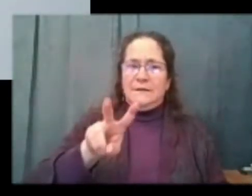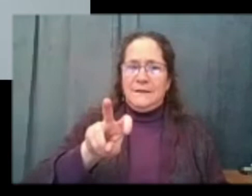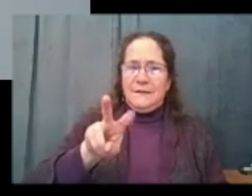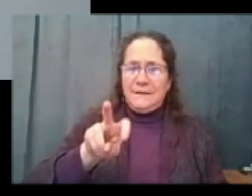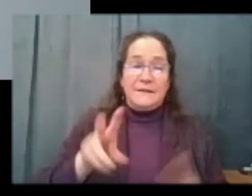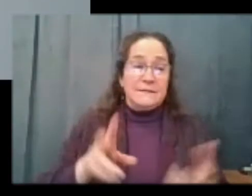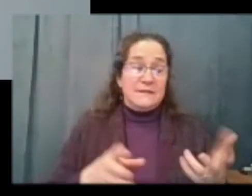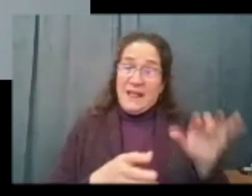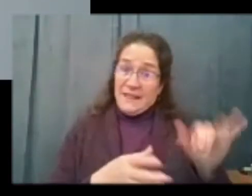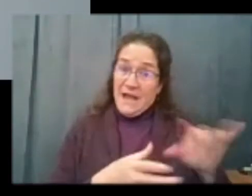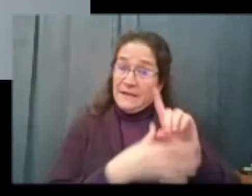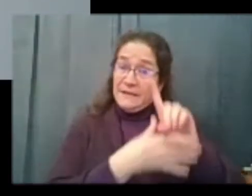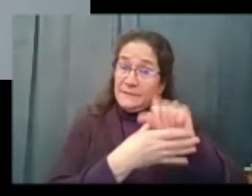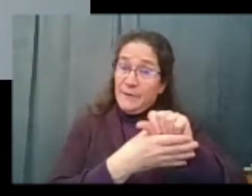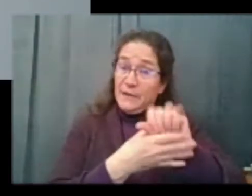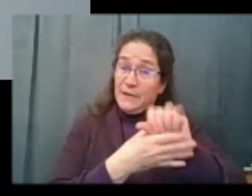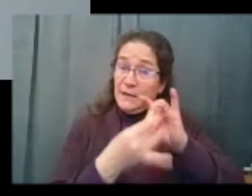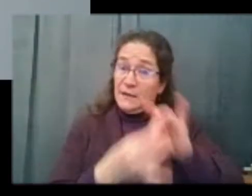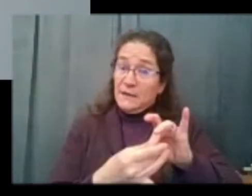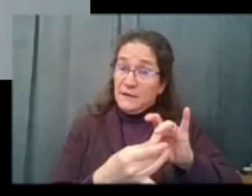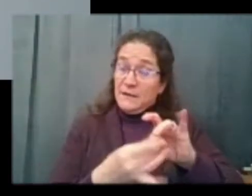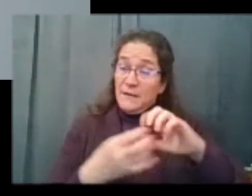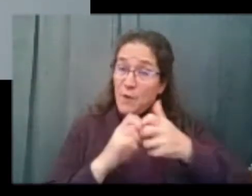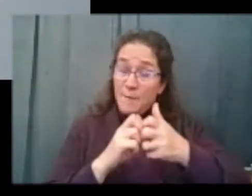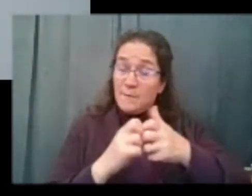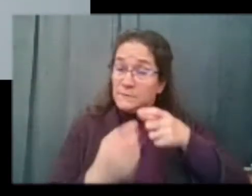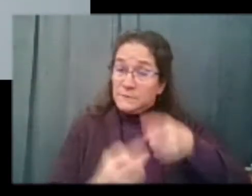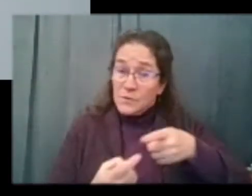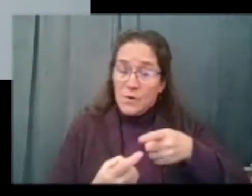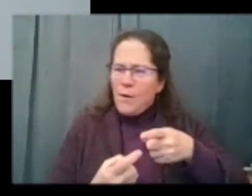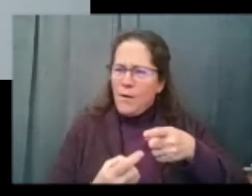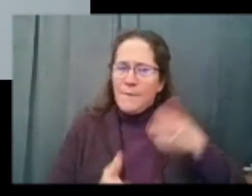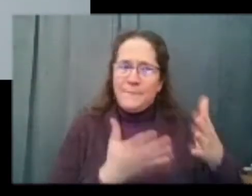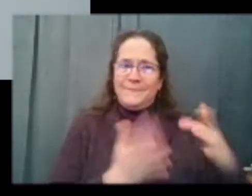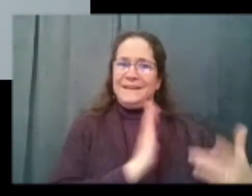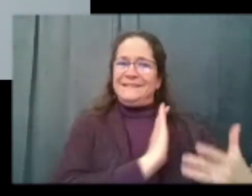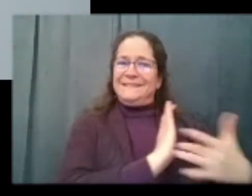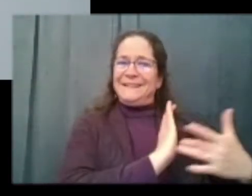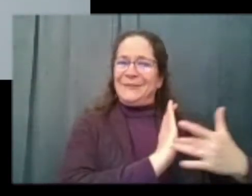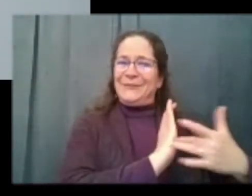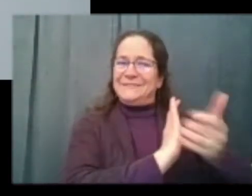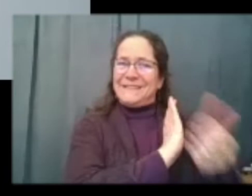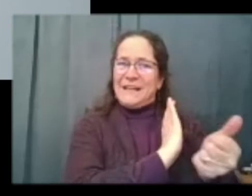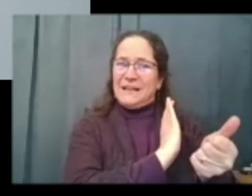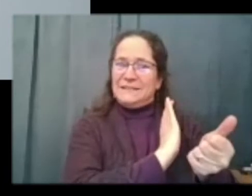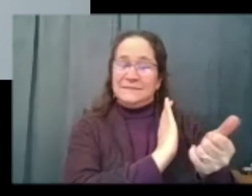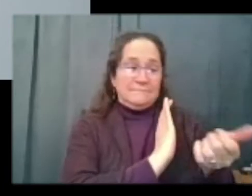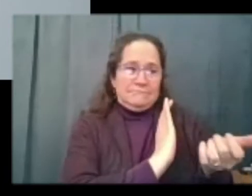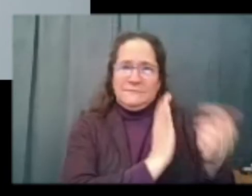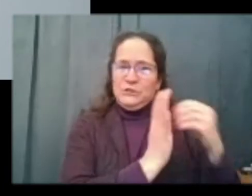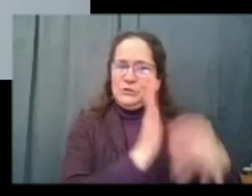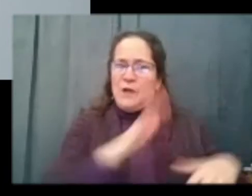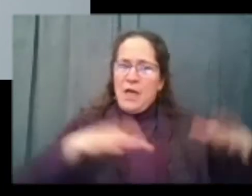maybe technology related or technology skills related that your student hadn't had to acquire those skills yet in the virtual environment.